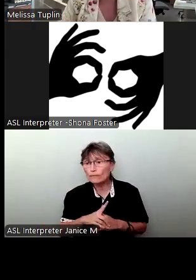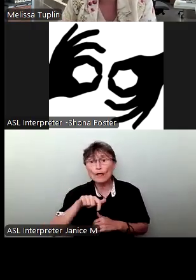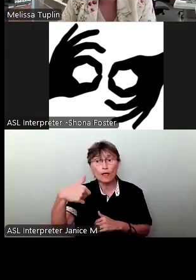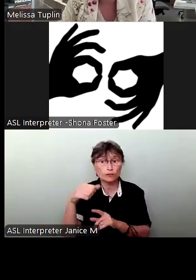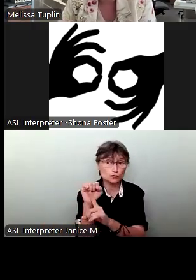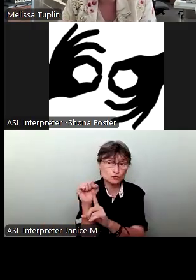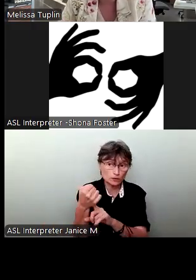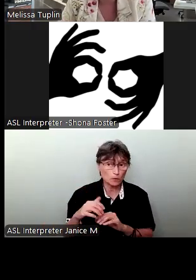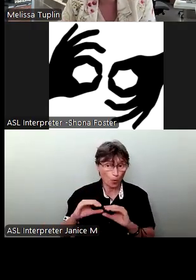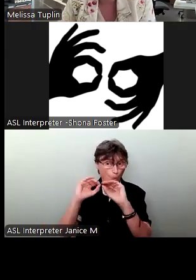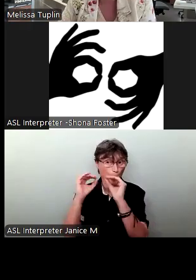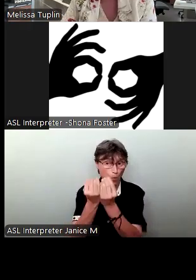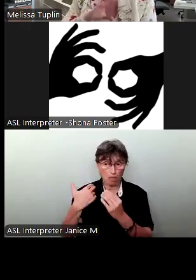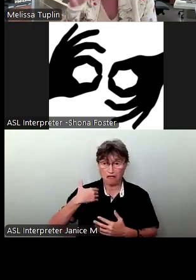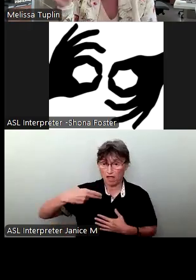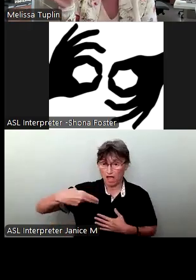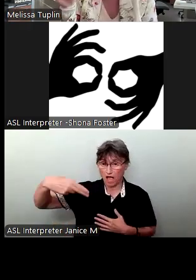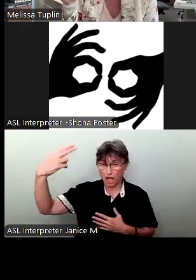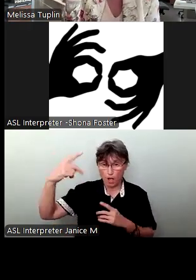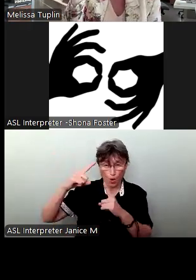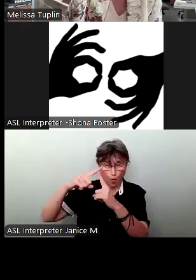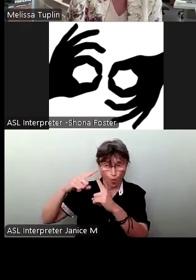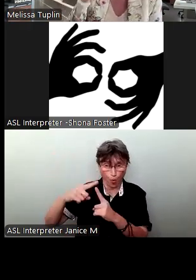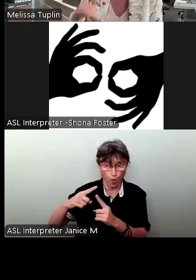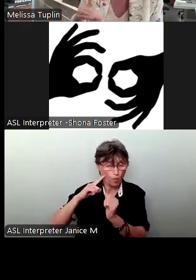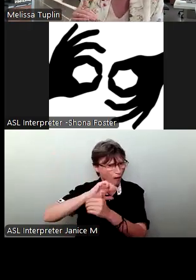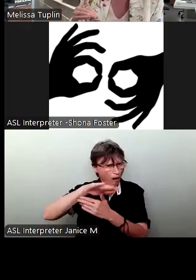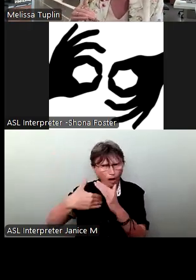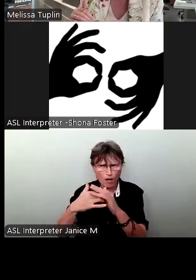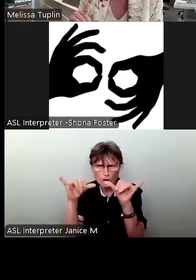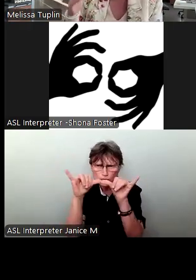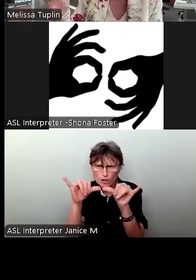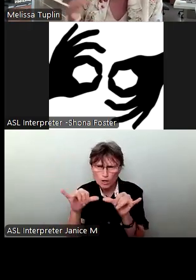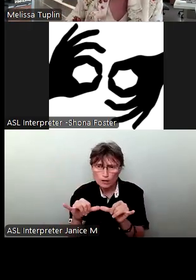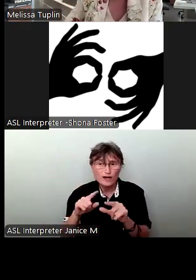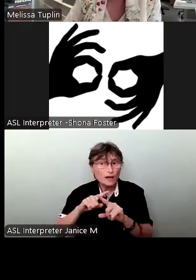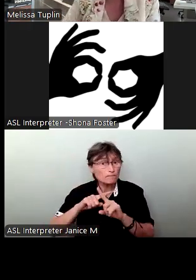very highly across all of the criteria, then very low on this funding request